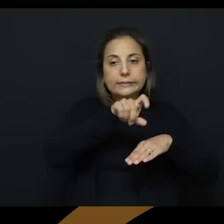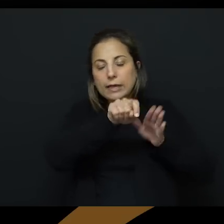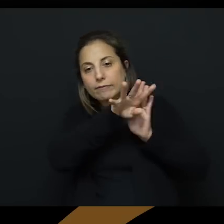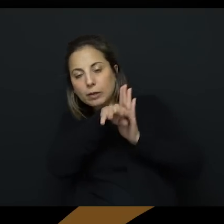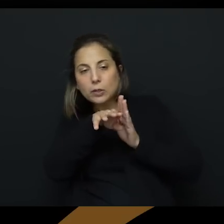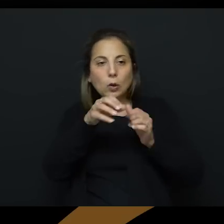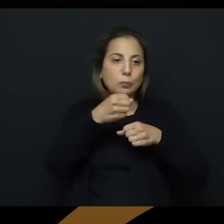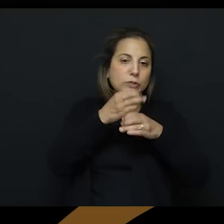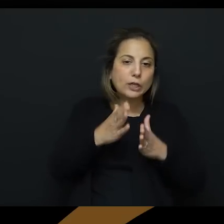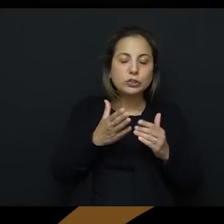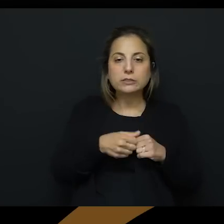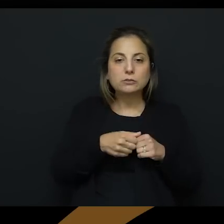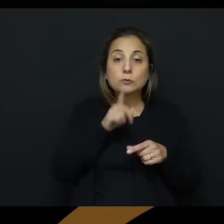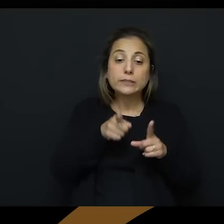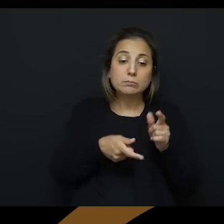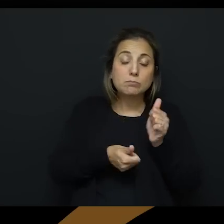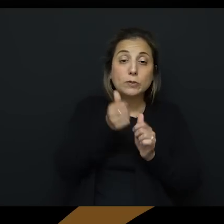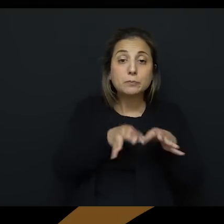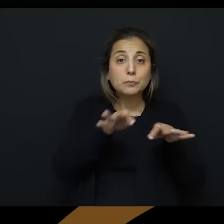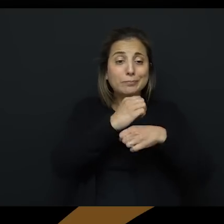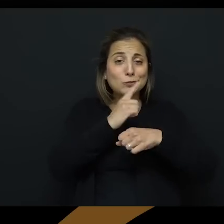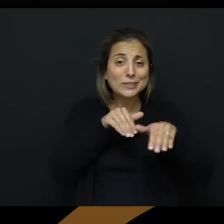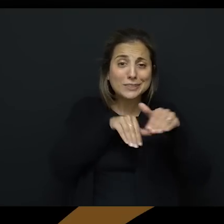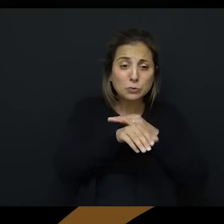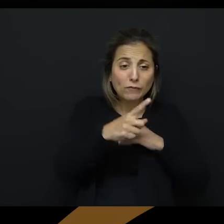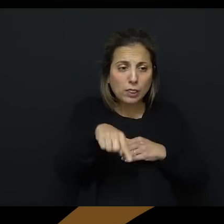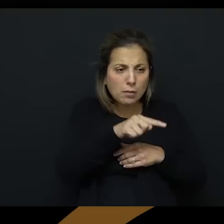Making sure that's accessible to them, making sure they can participate fully